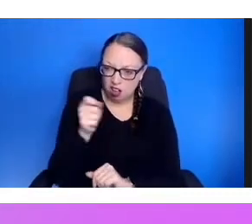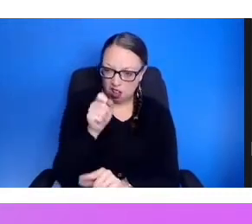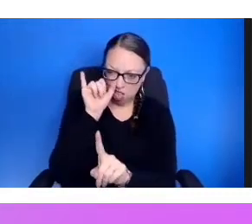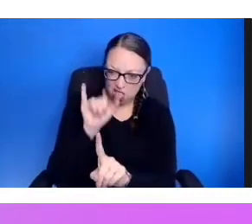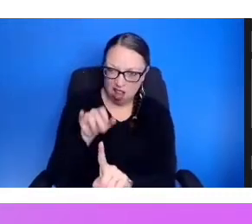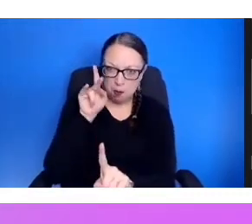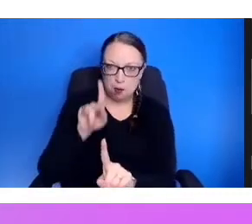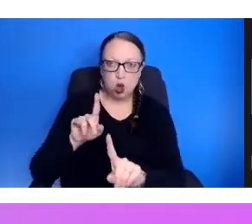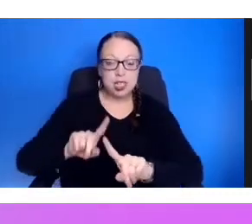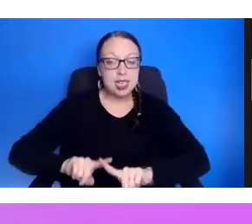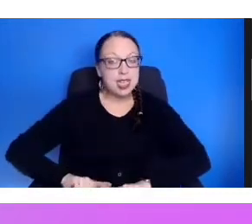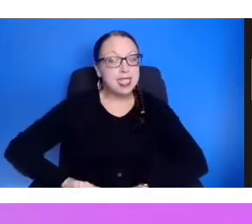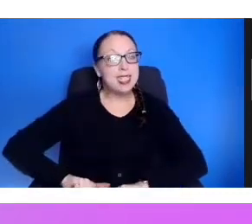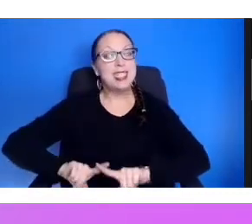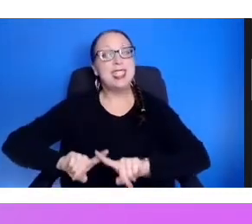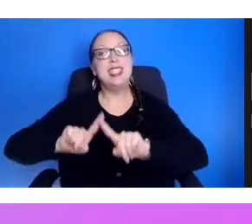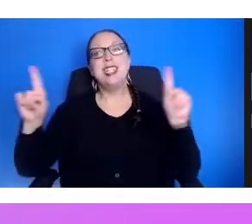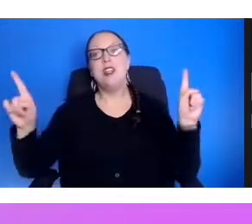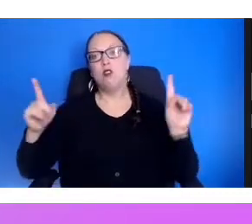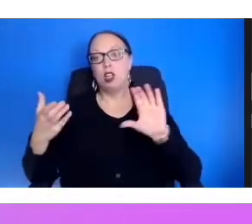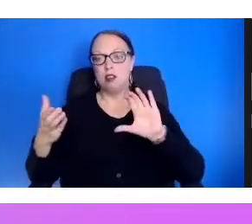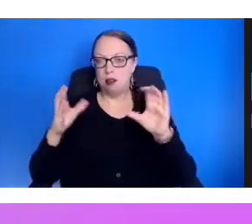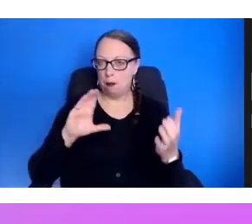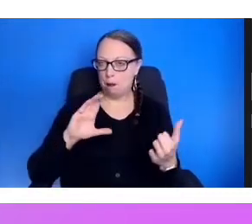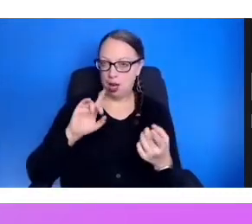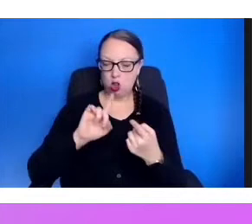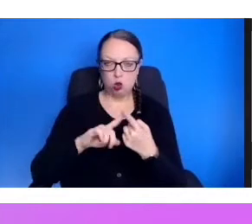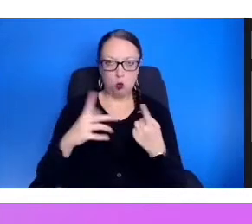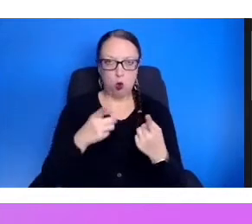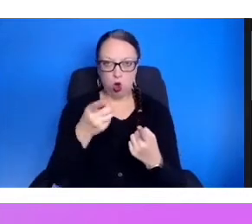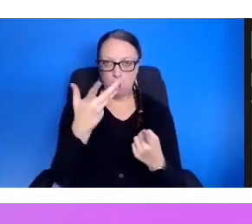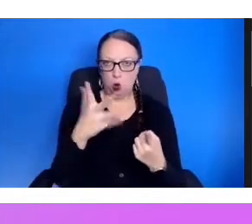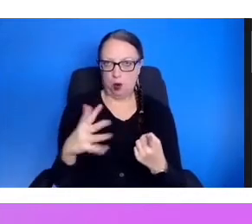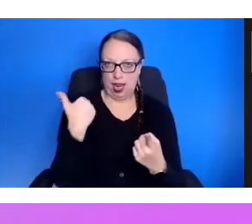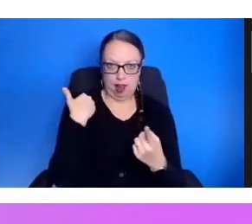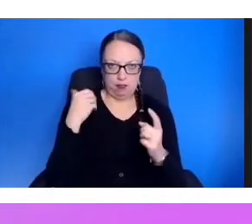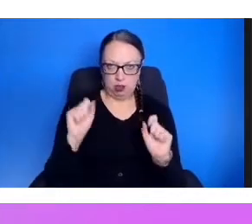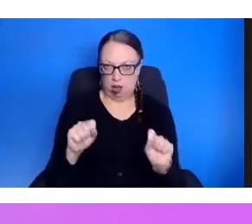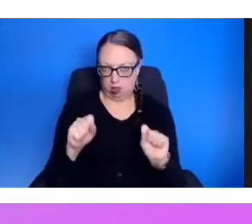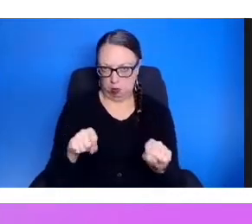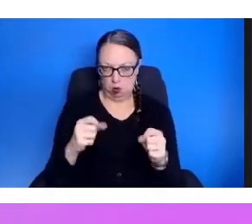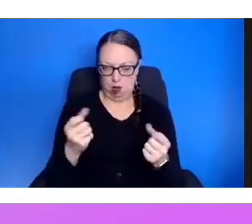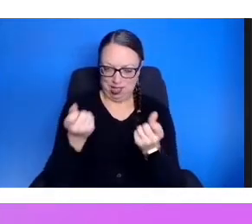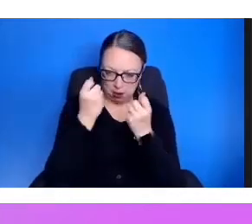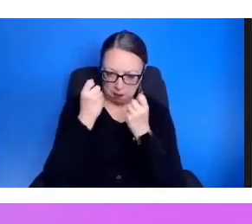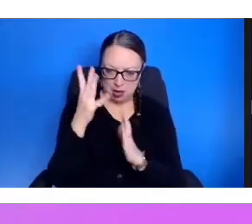or yourself as an individual as you can possibly imagine in as many characteristics as possible.